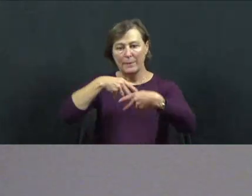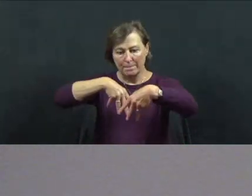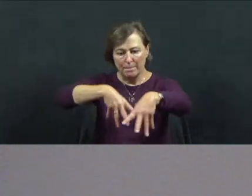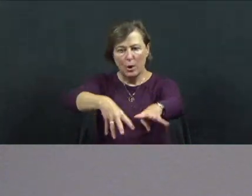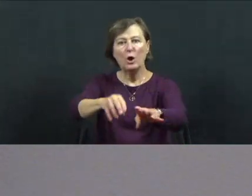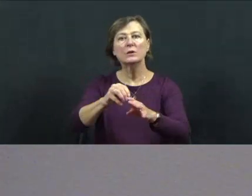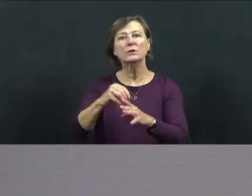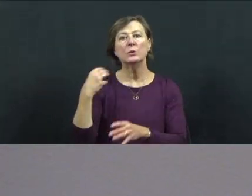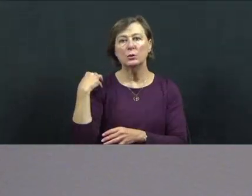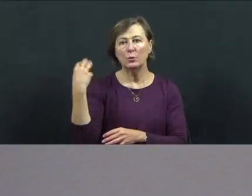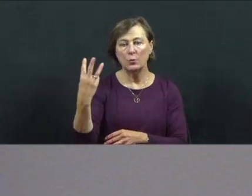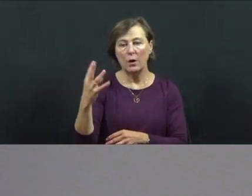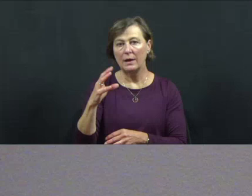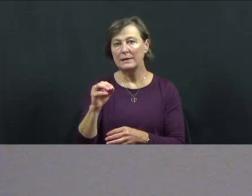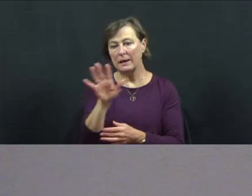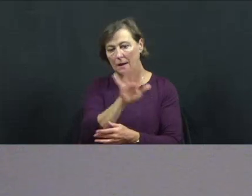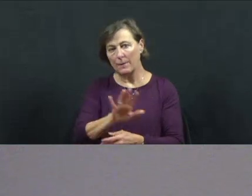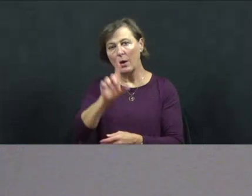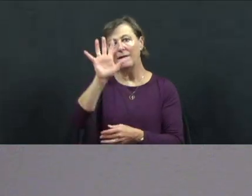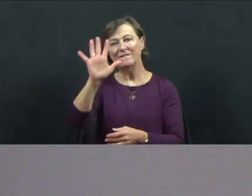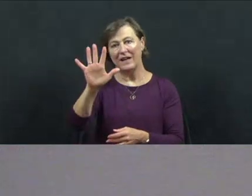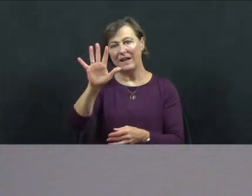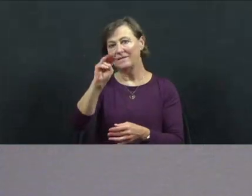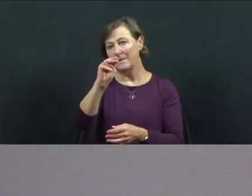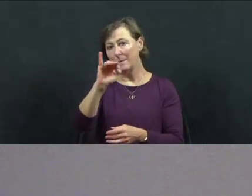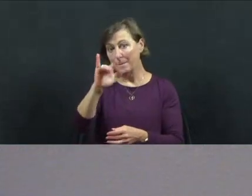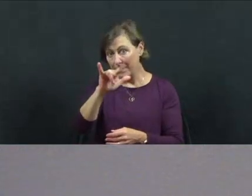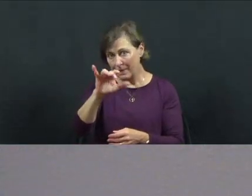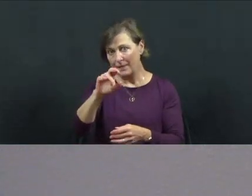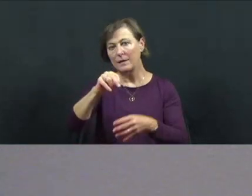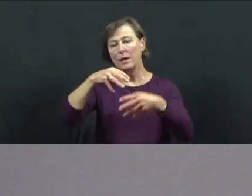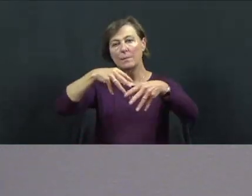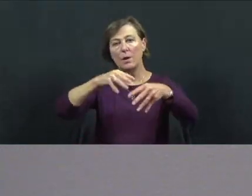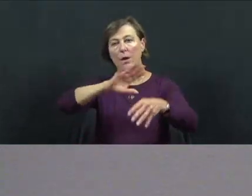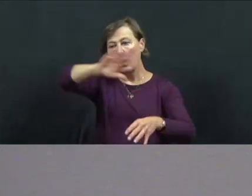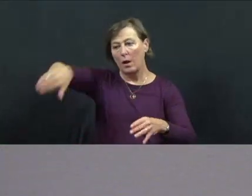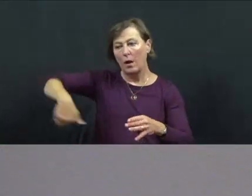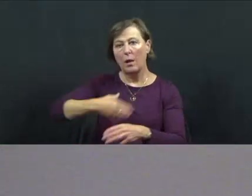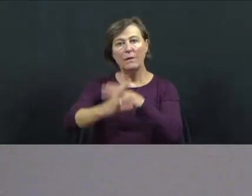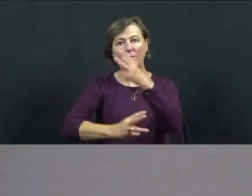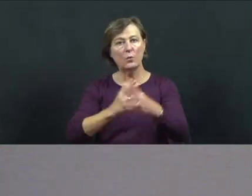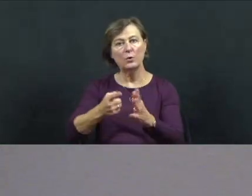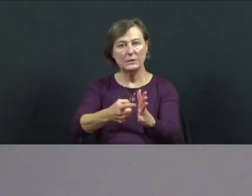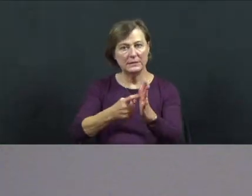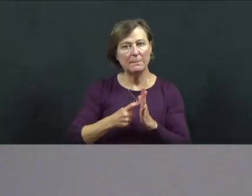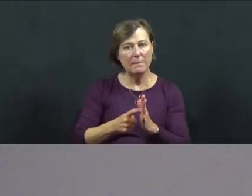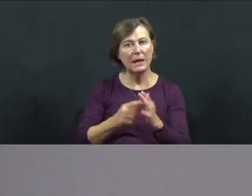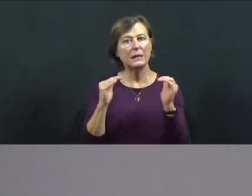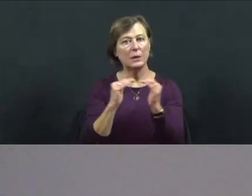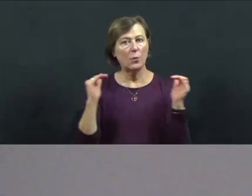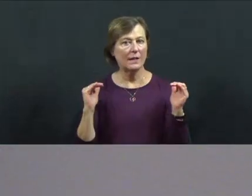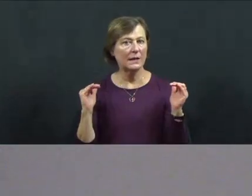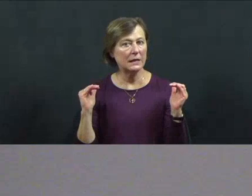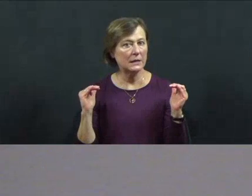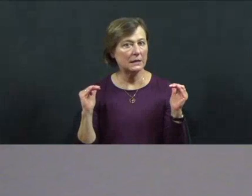women marched worldwide, demanding equality,